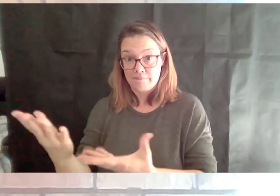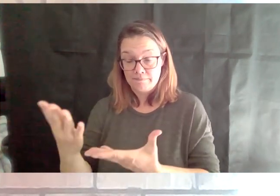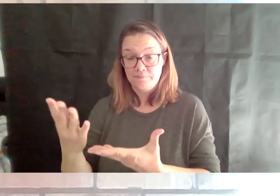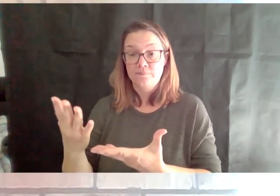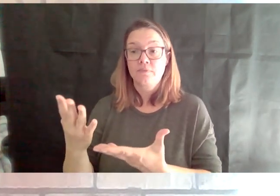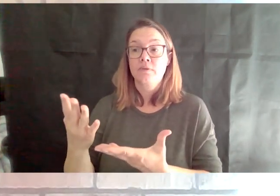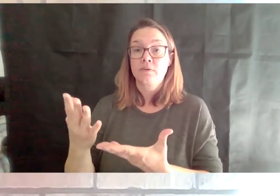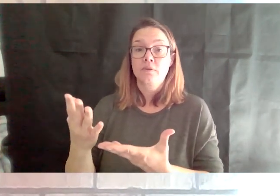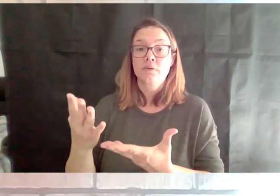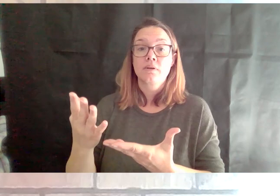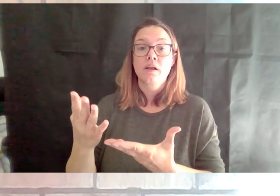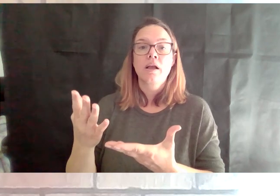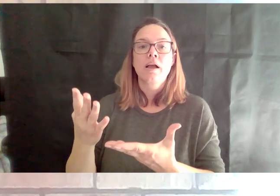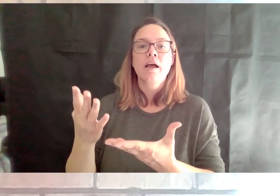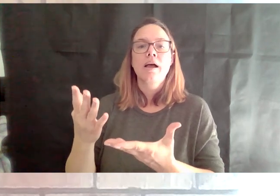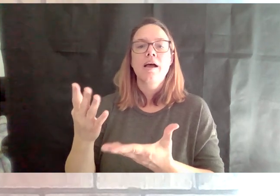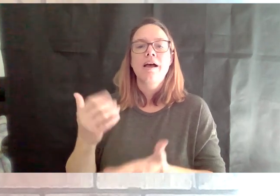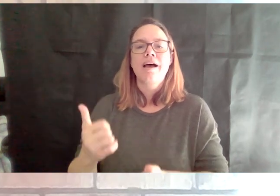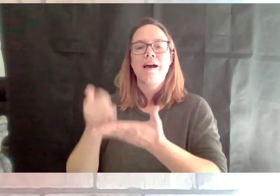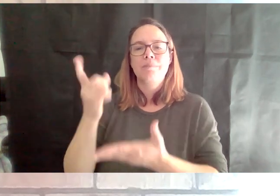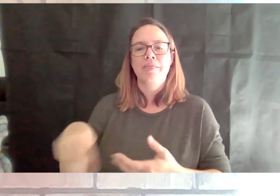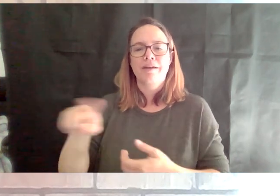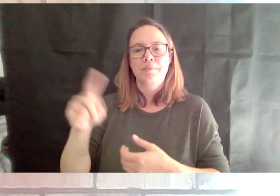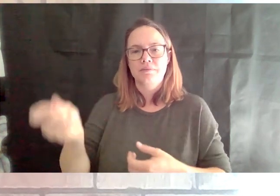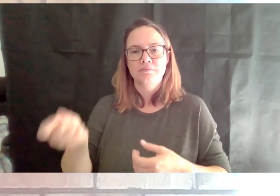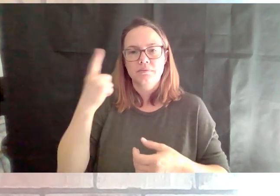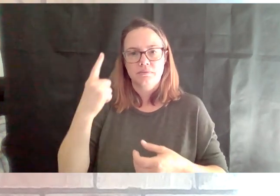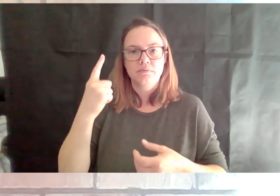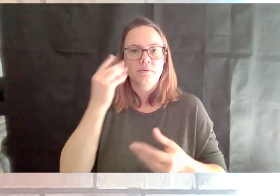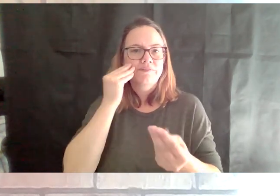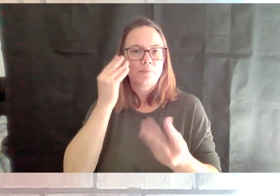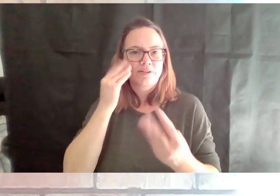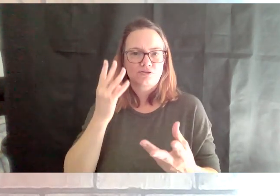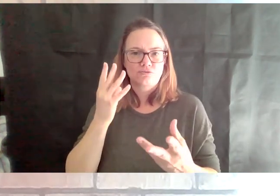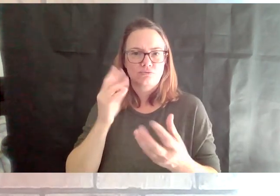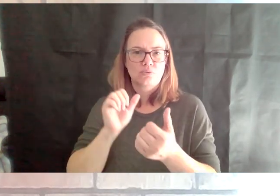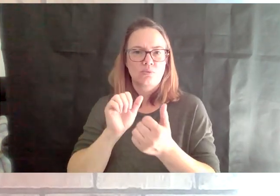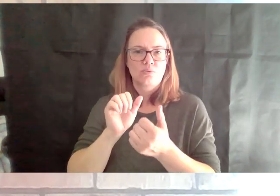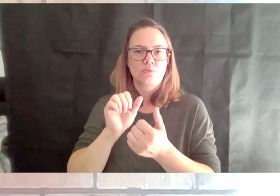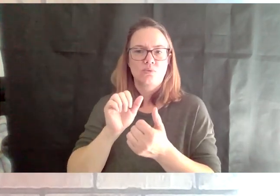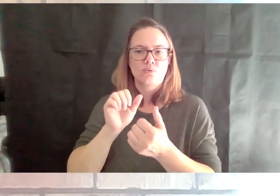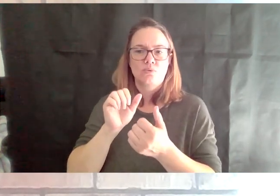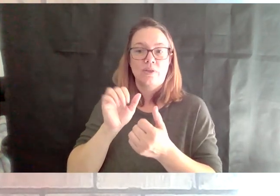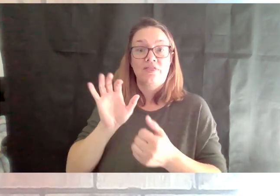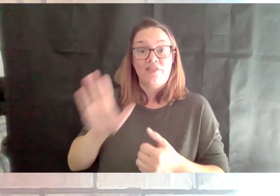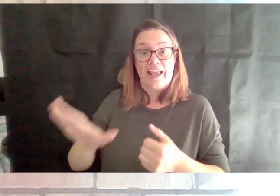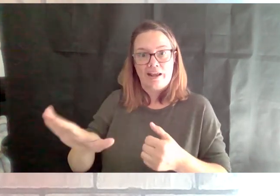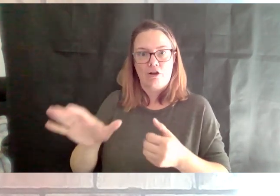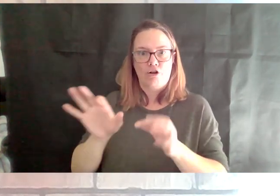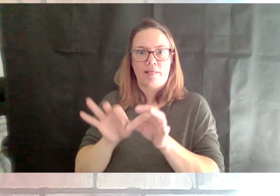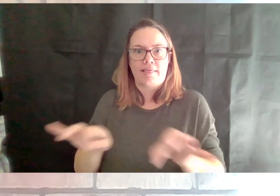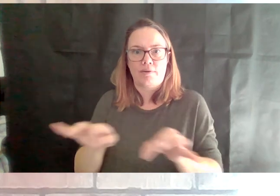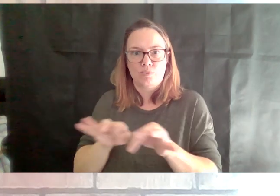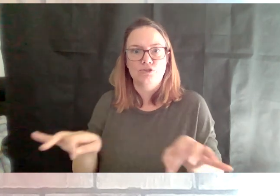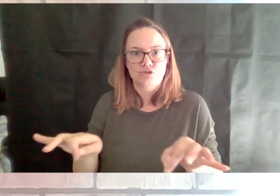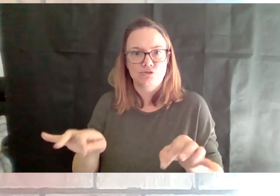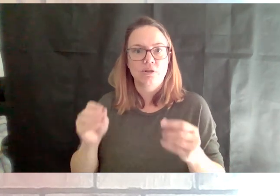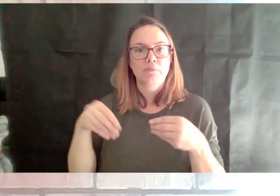helping them understand the information in their own language, including providing translation